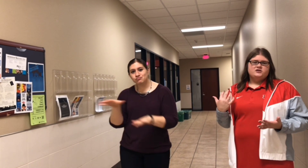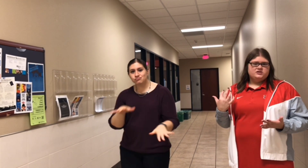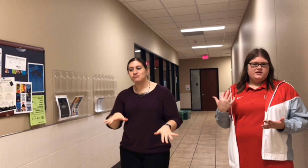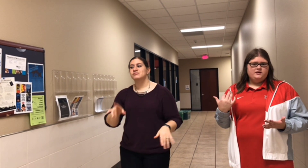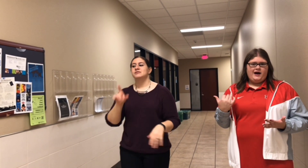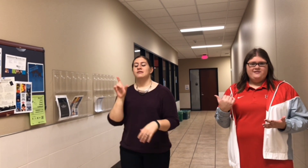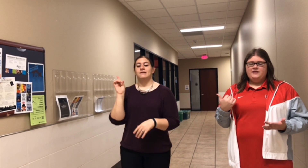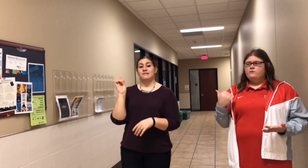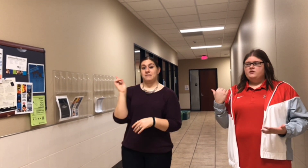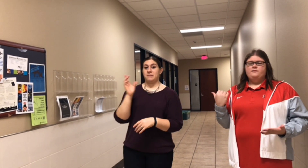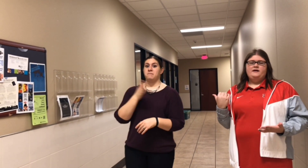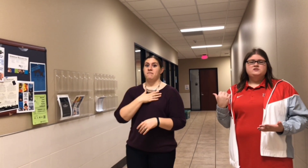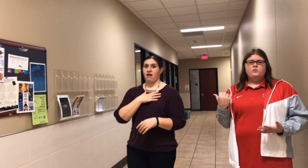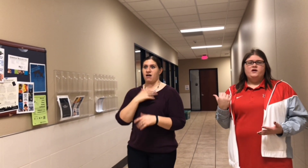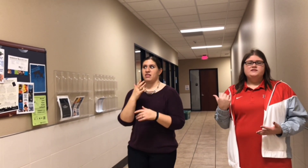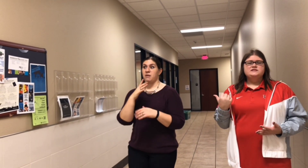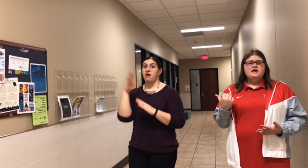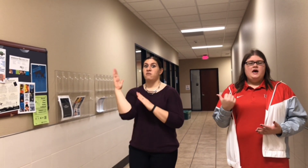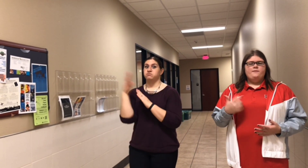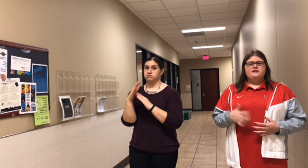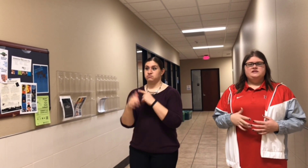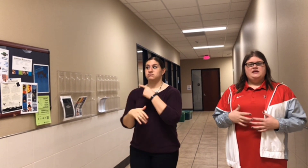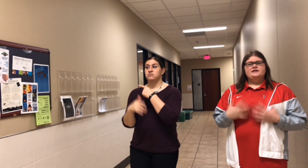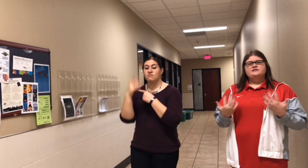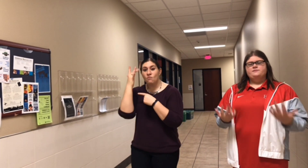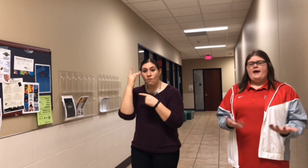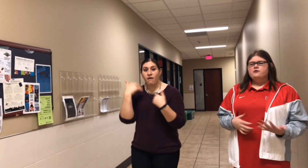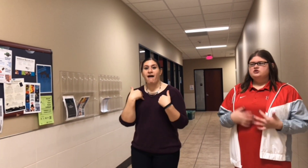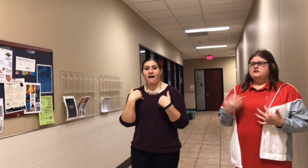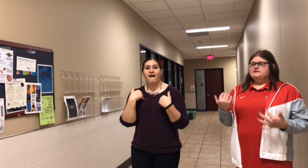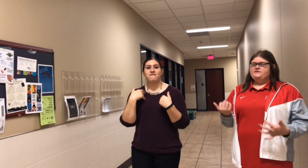actually, I think, one of the best ones because it has some couches and